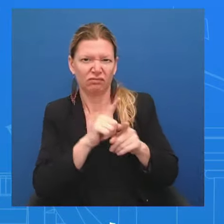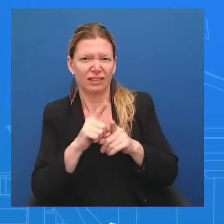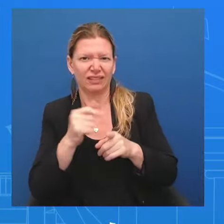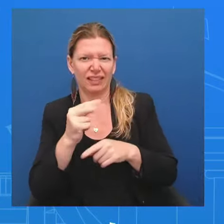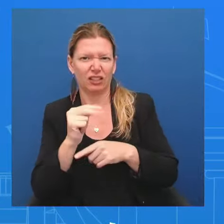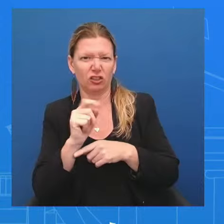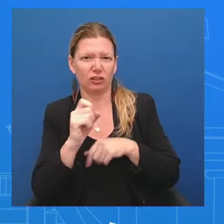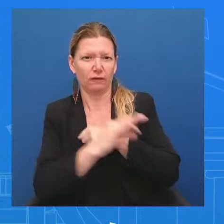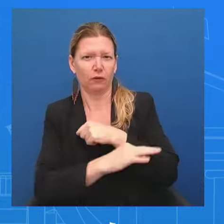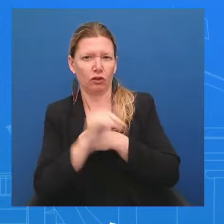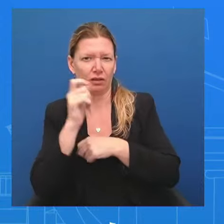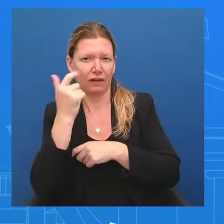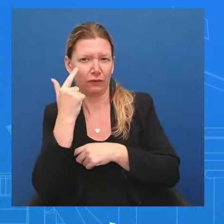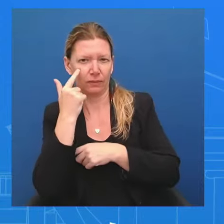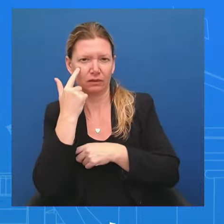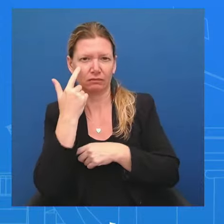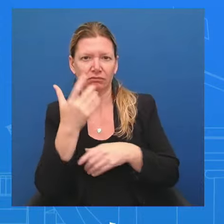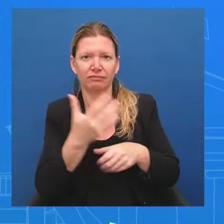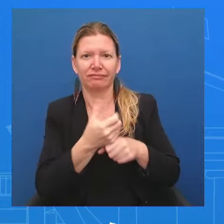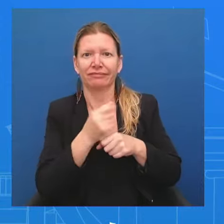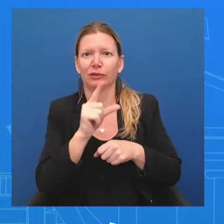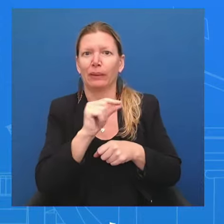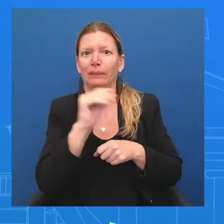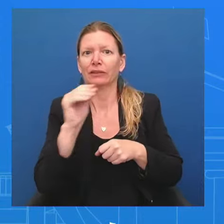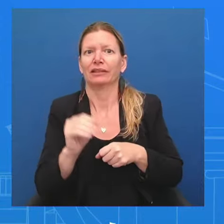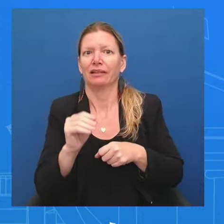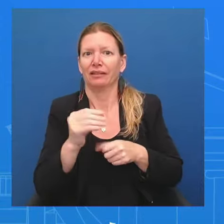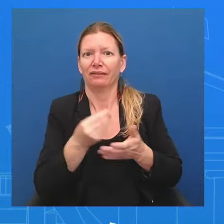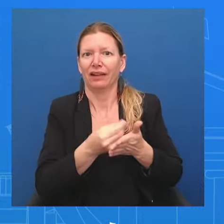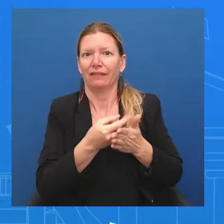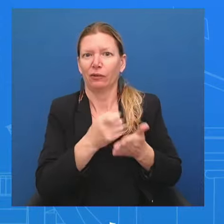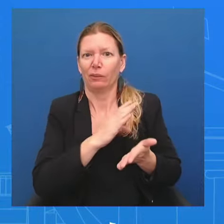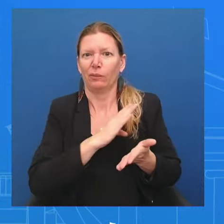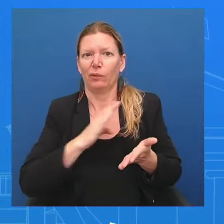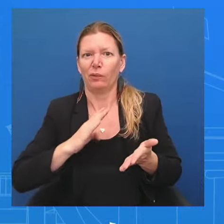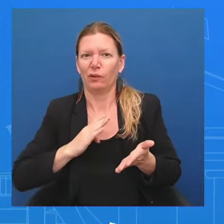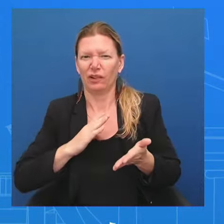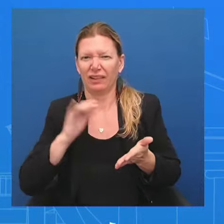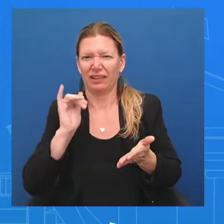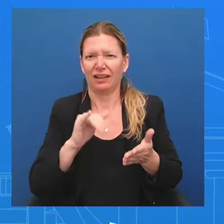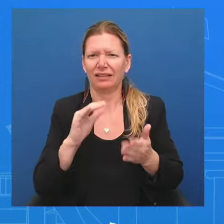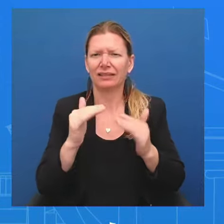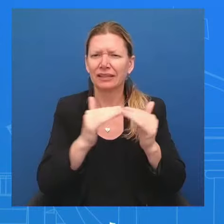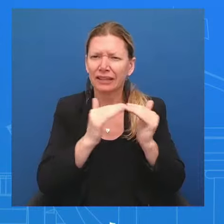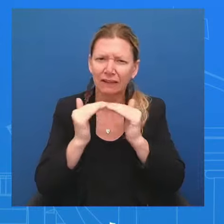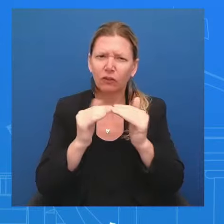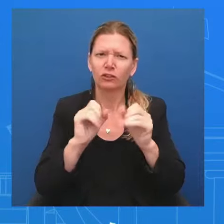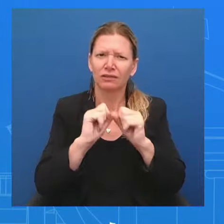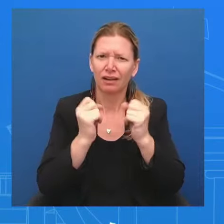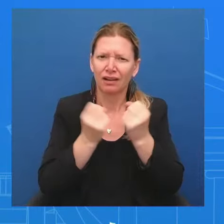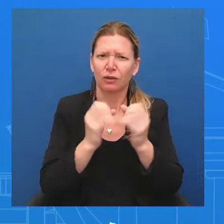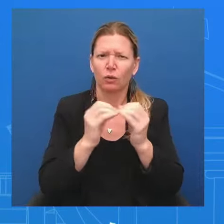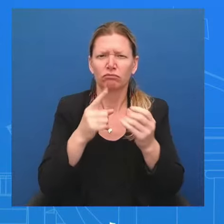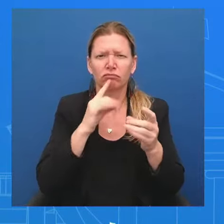and creating this burden undermines their ability to do so. Stifling civil society is what authoritarian do,